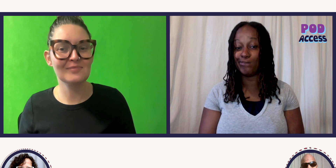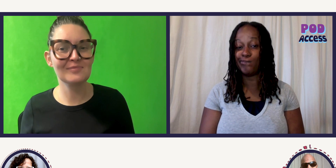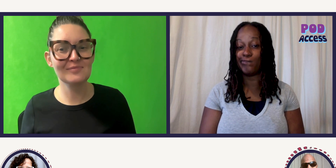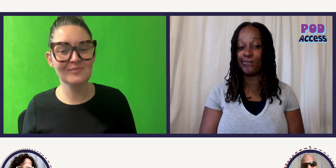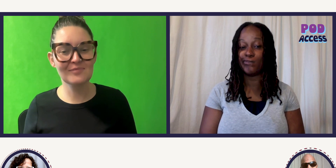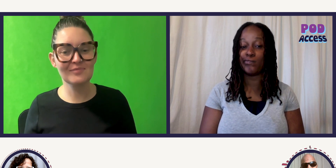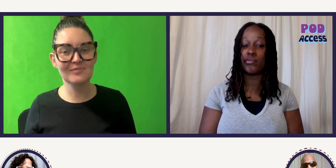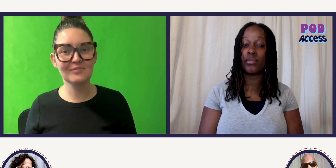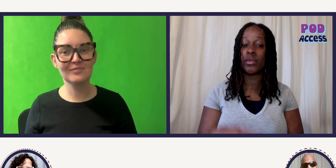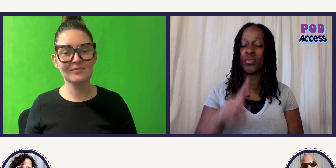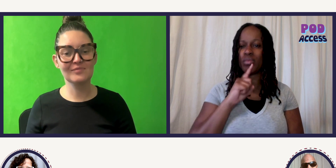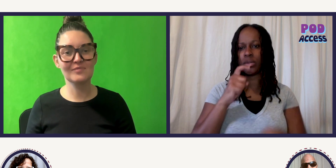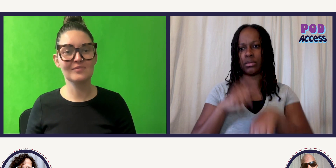It’s really time consuming.